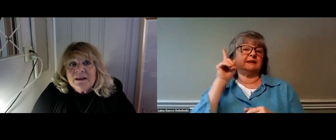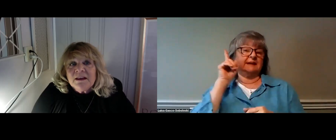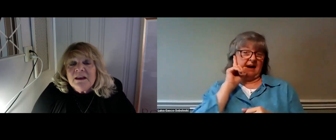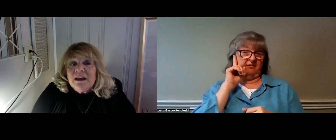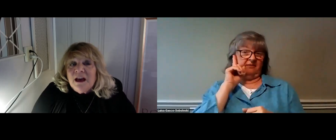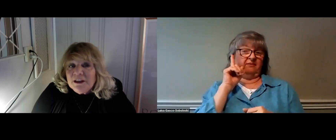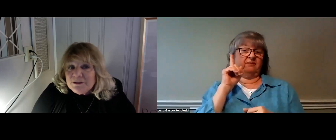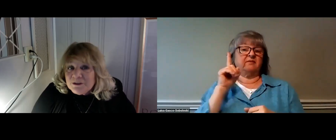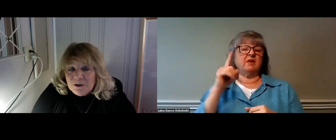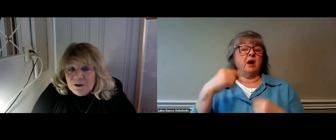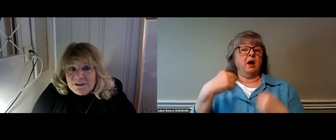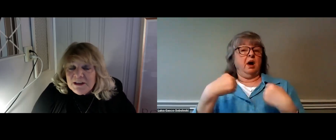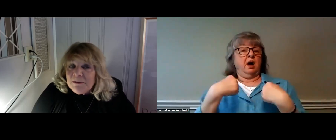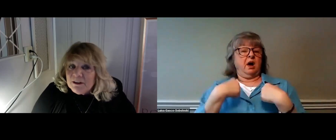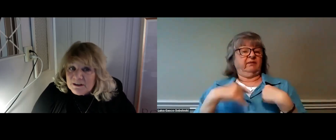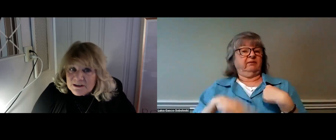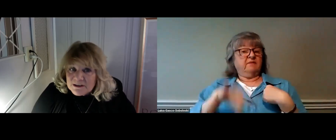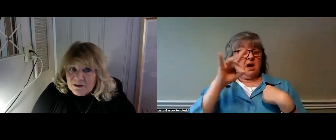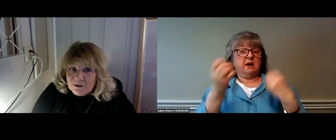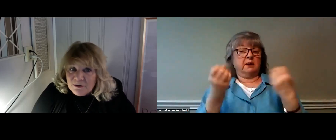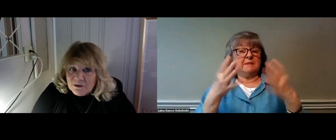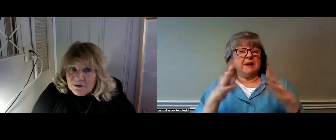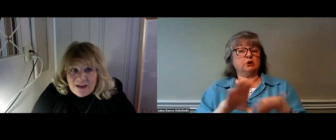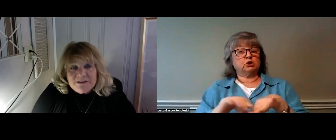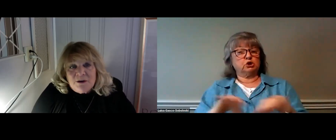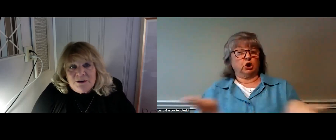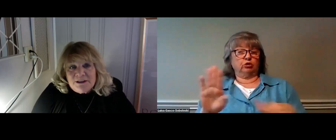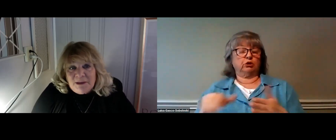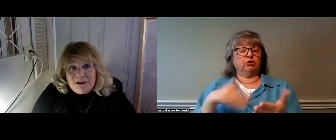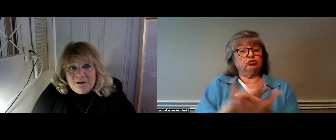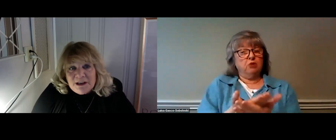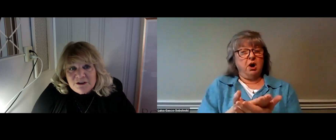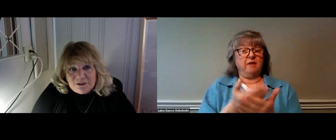I used to work at the American School for the Deaf, as noted in my credentials.